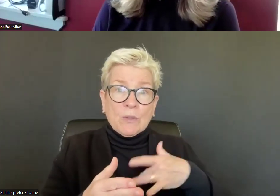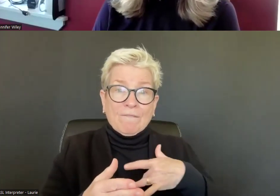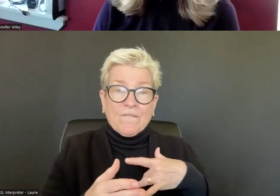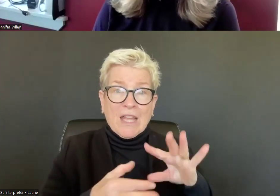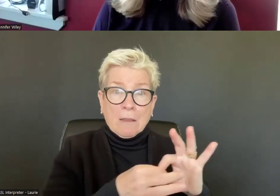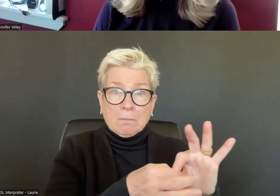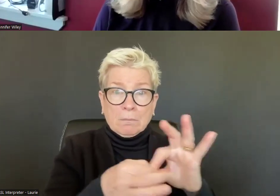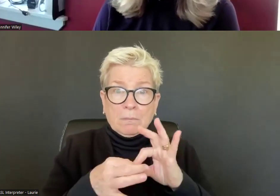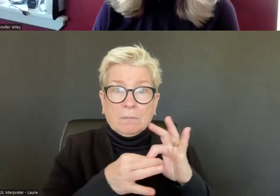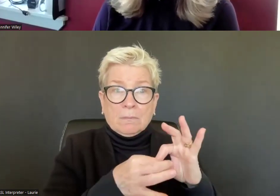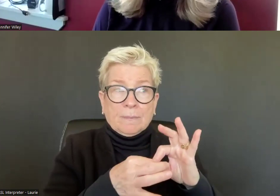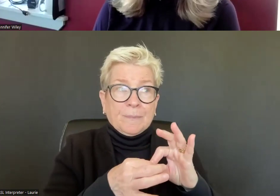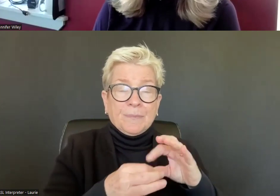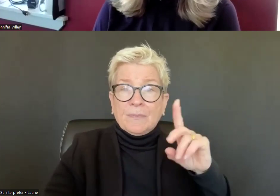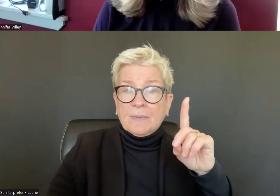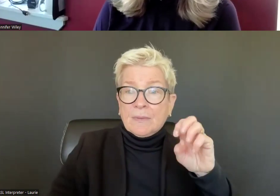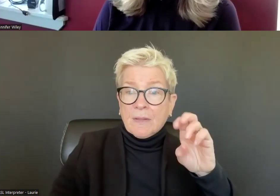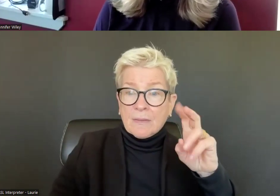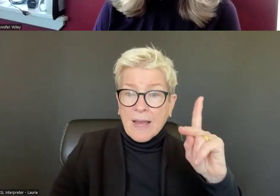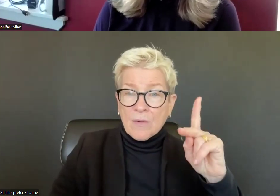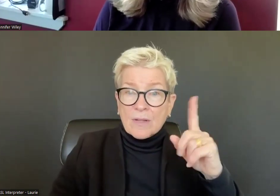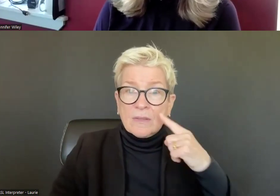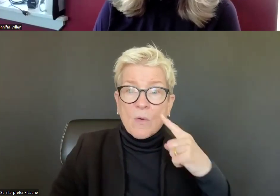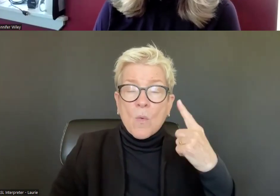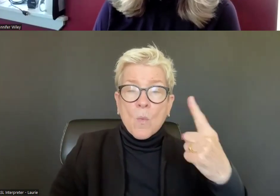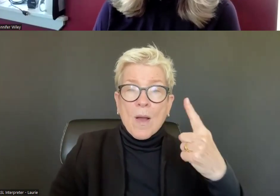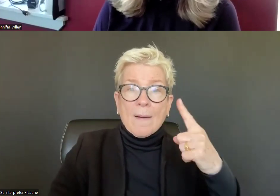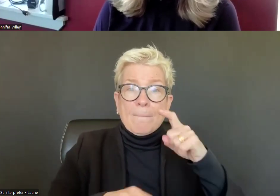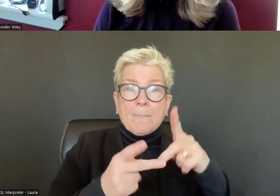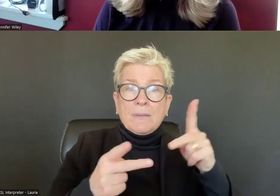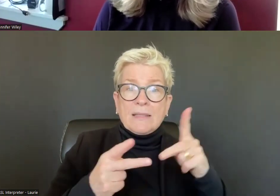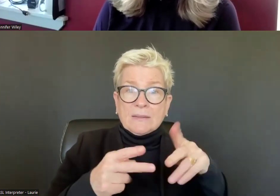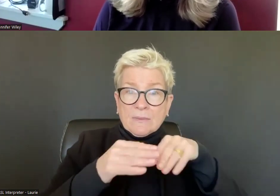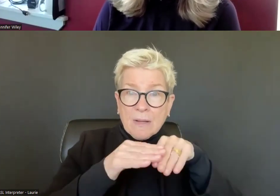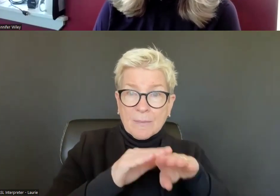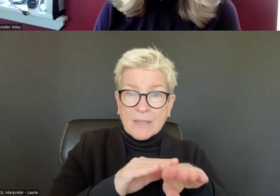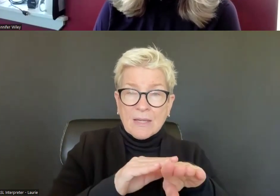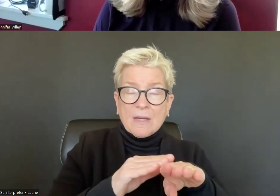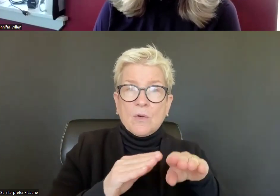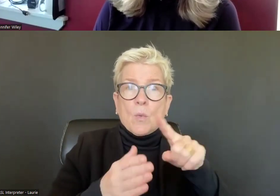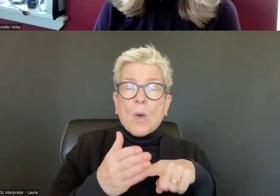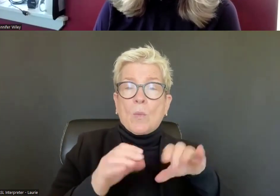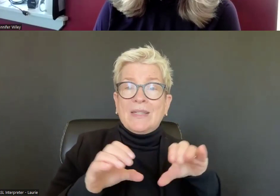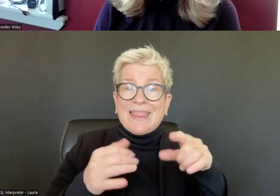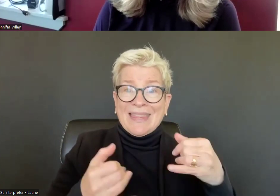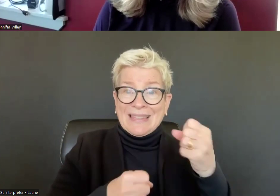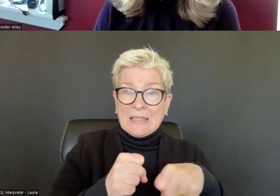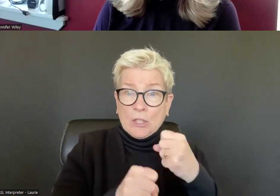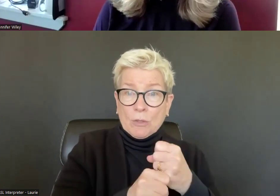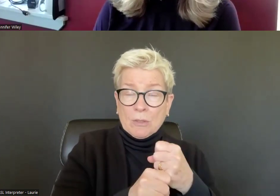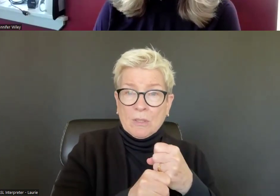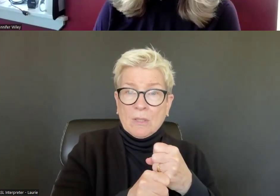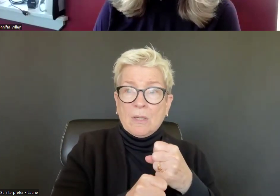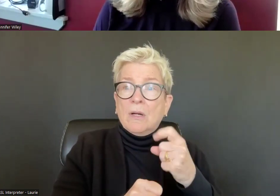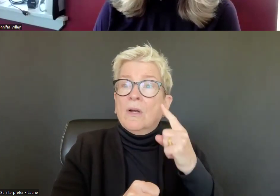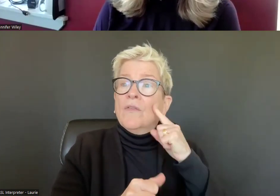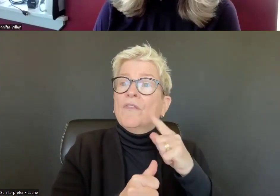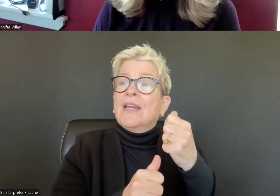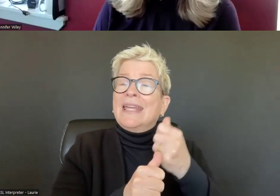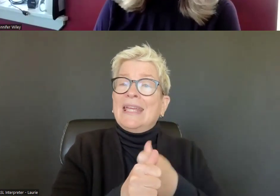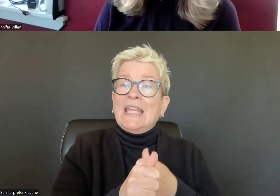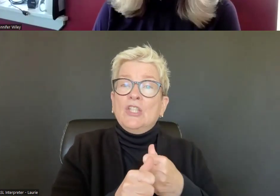off of that one um entry point for doing that what we've done this year is to each trimester